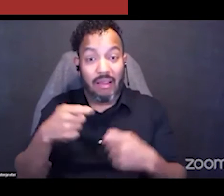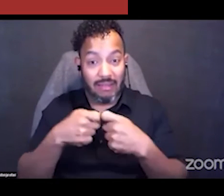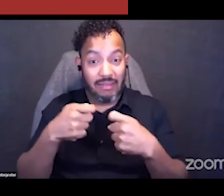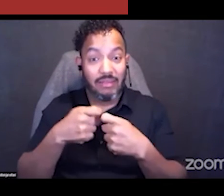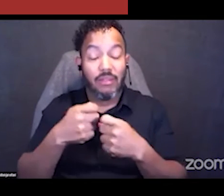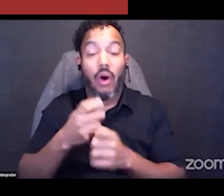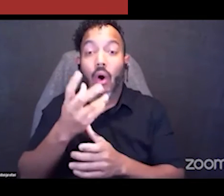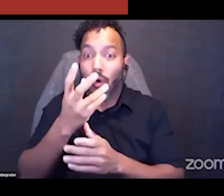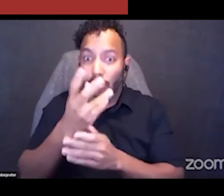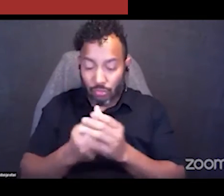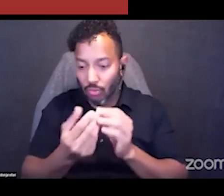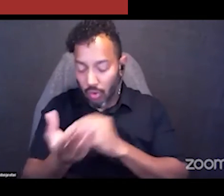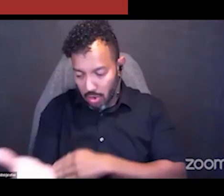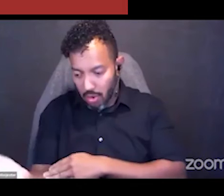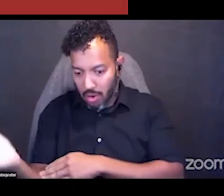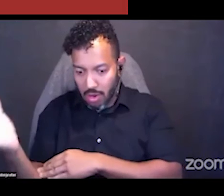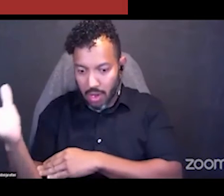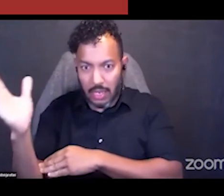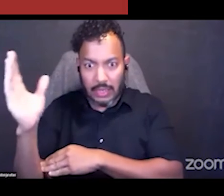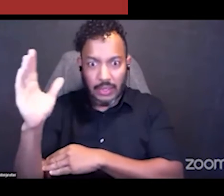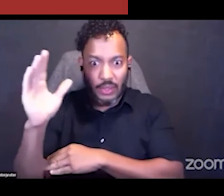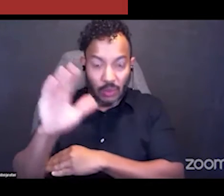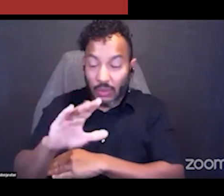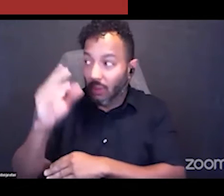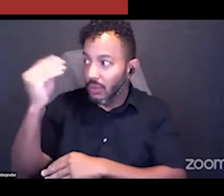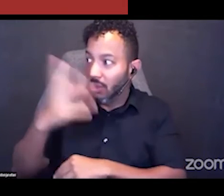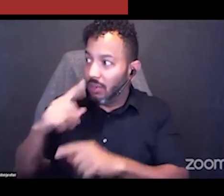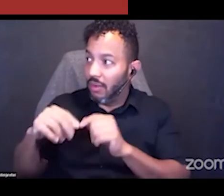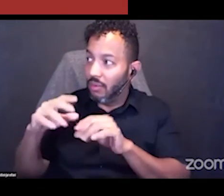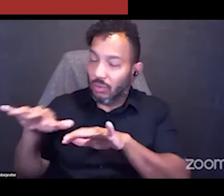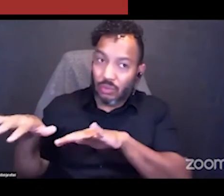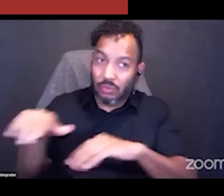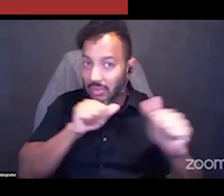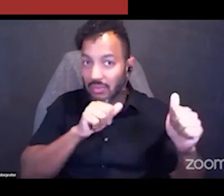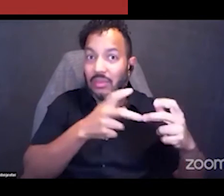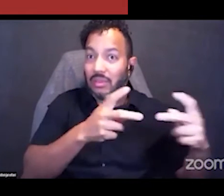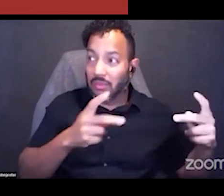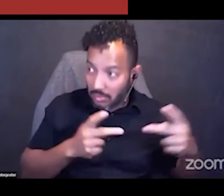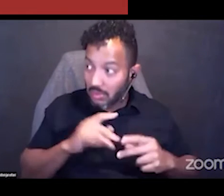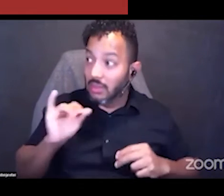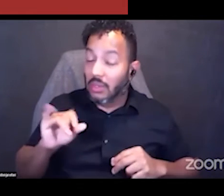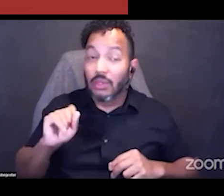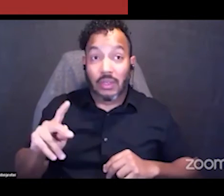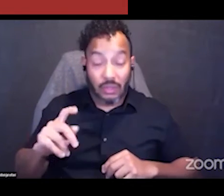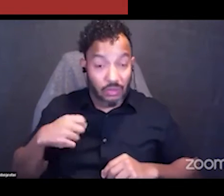And we were on notice to evacuate and having learned evacuation 101 from my dear friend